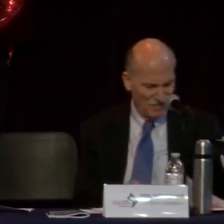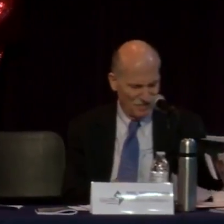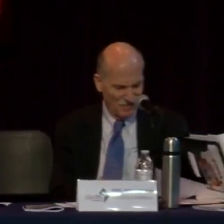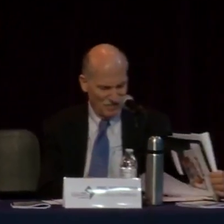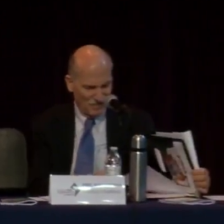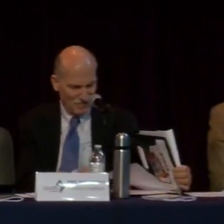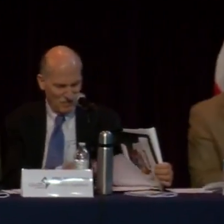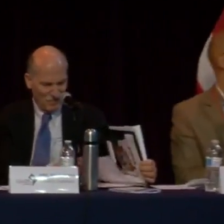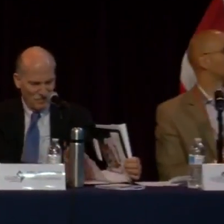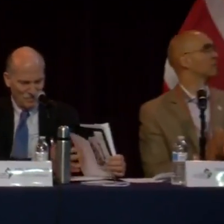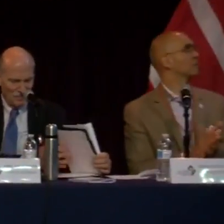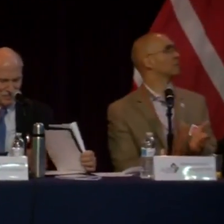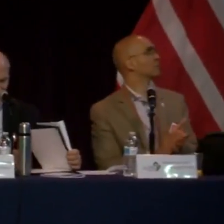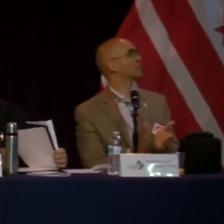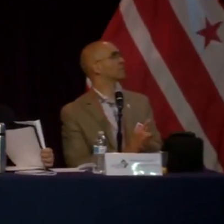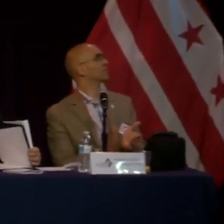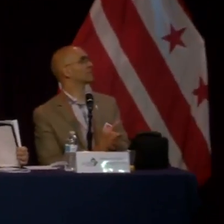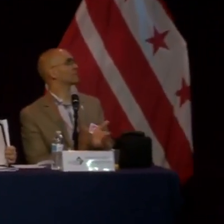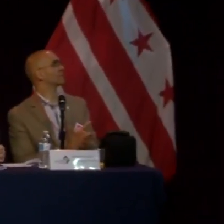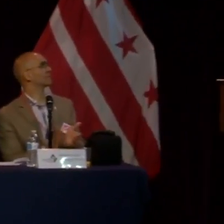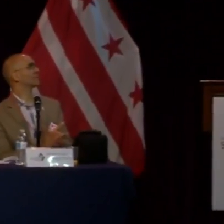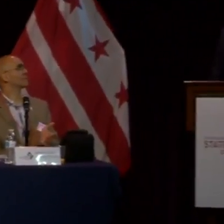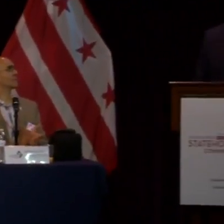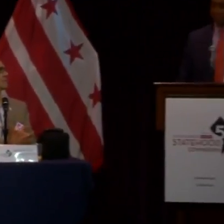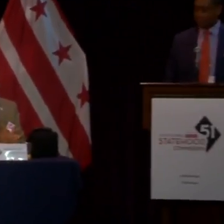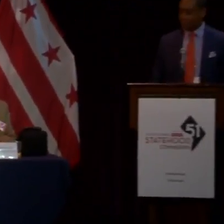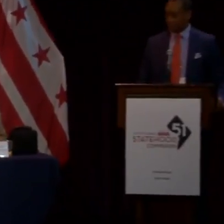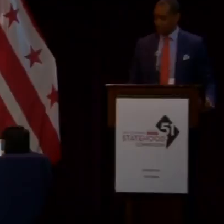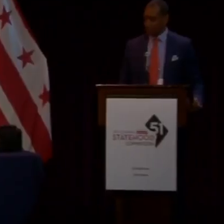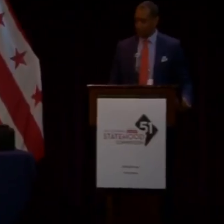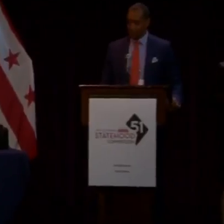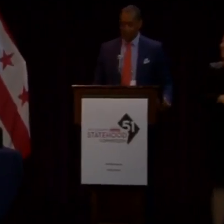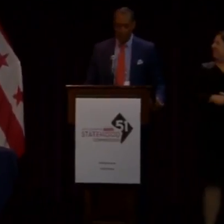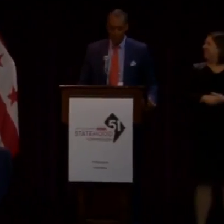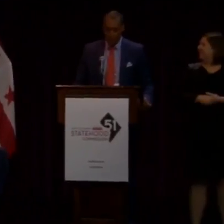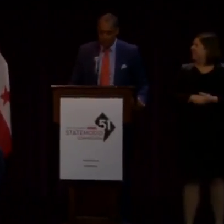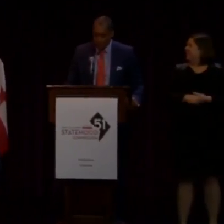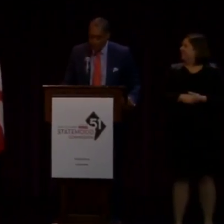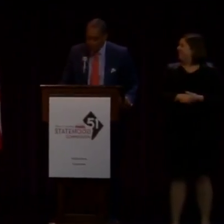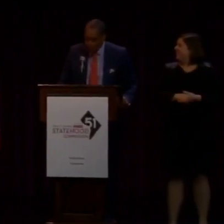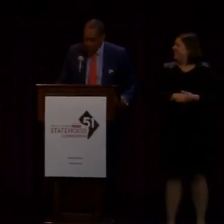MR. KARL RACINE.